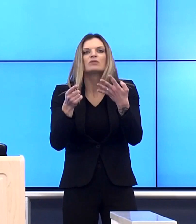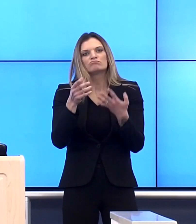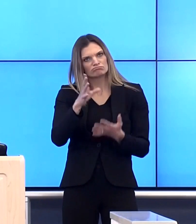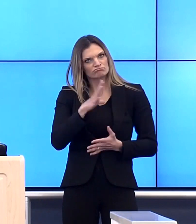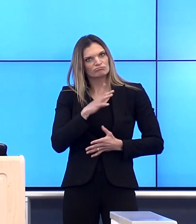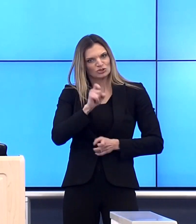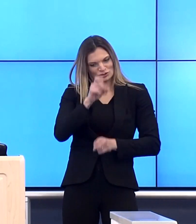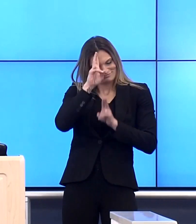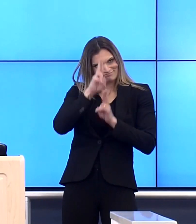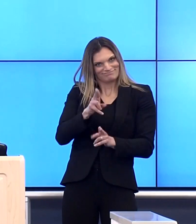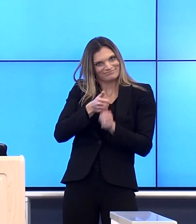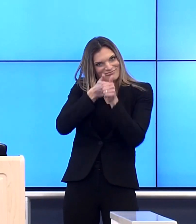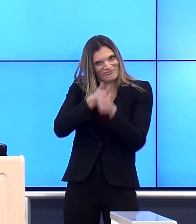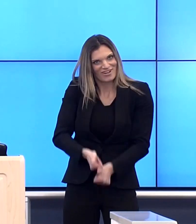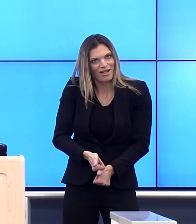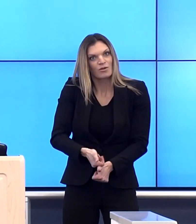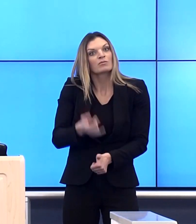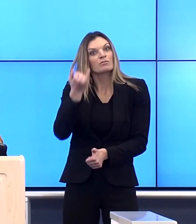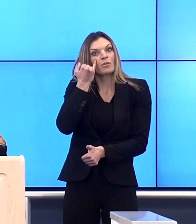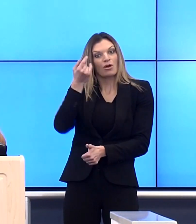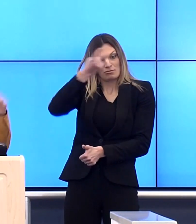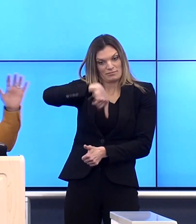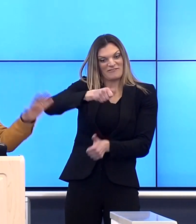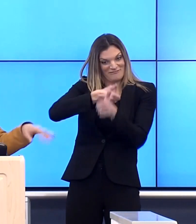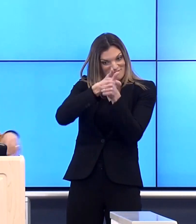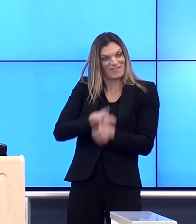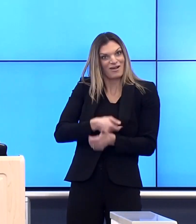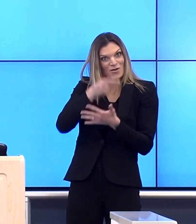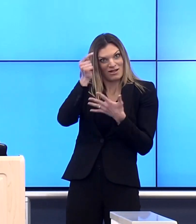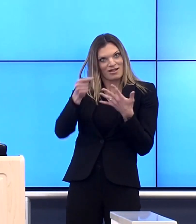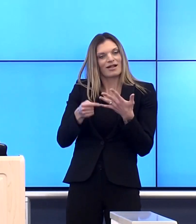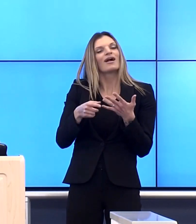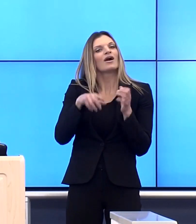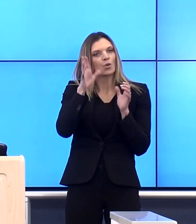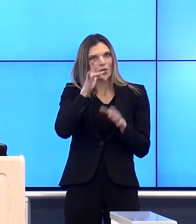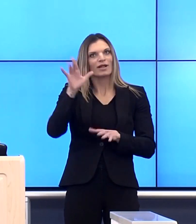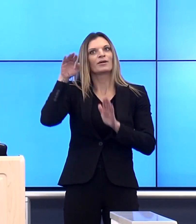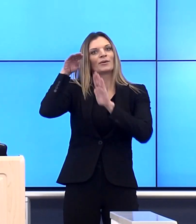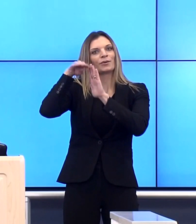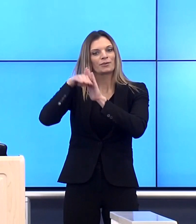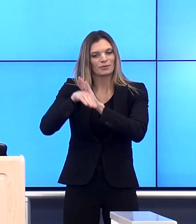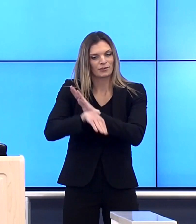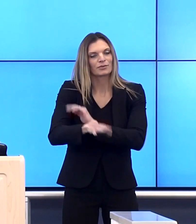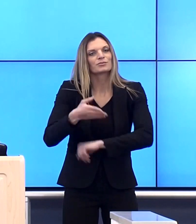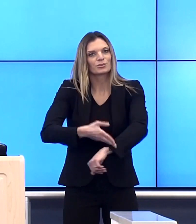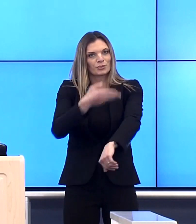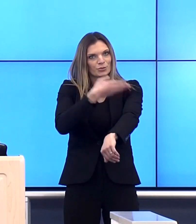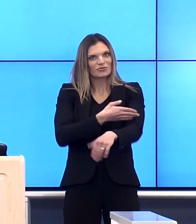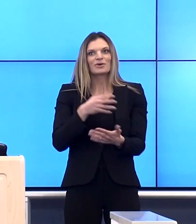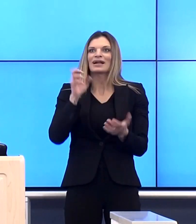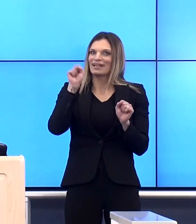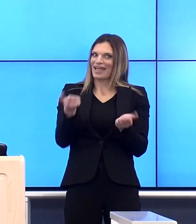OUR IMMEDIATE FAMILY, WE’RE GOING TO BE SAFE AND WE’RE GOING GOING TO BE SAFE AND WE’RE GOING PUSH THIS CURVE DOWN AND GET US PUSH THIS CURVE DOWN AND GET US IN A POSITION WHERE WE CAN KEEP IN A POSITION WHERE WE CAN KEEP KIDS IN SCHOOL AND KEEP